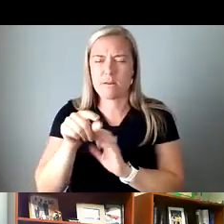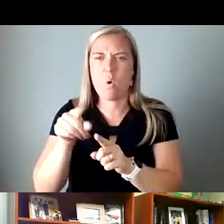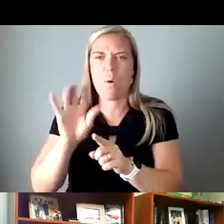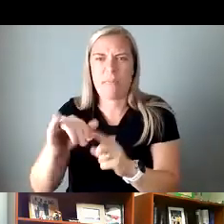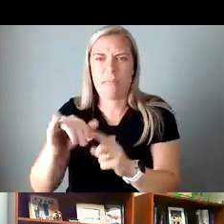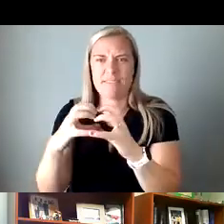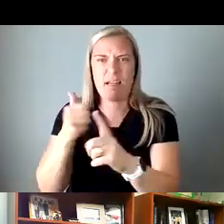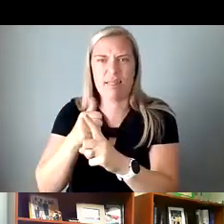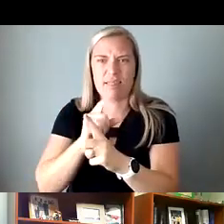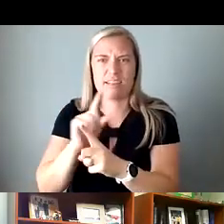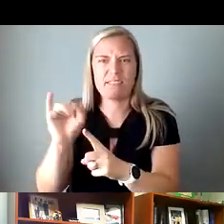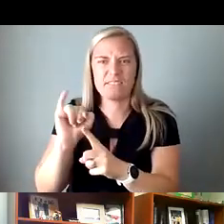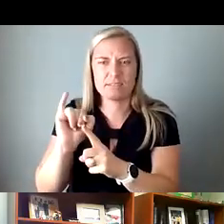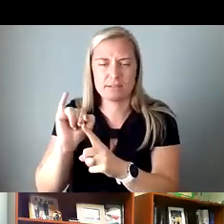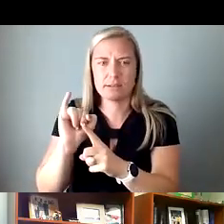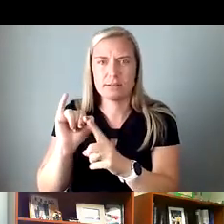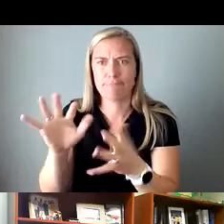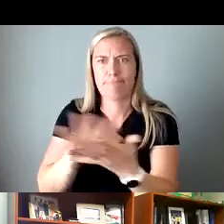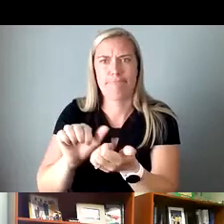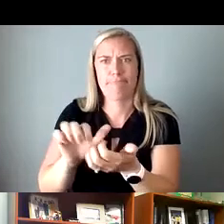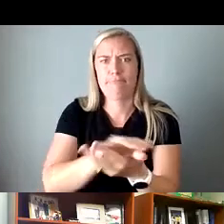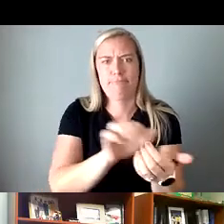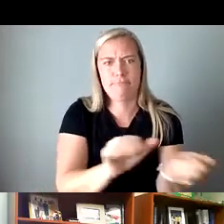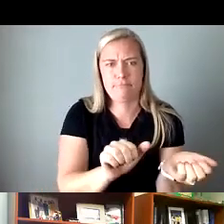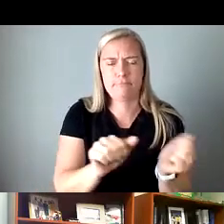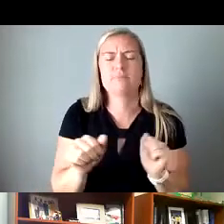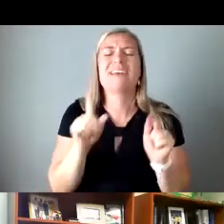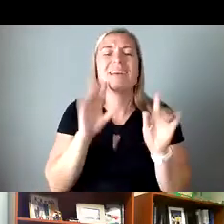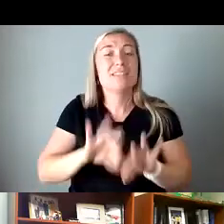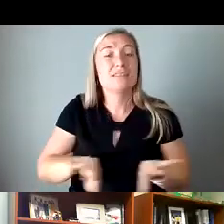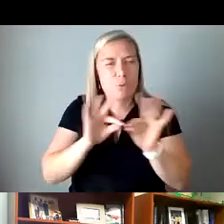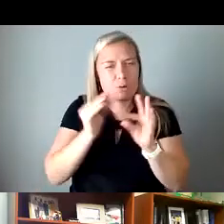It's important to remember that we're not teaching your body to do anything that it doesn't actually